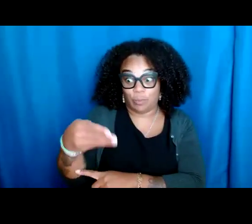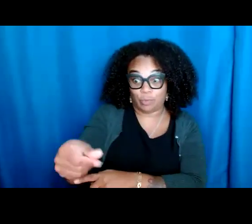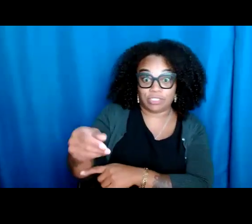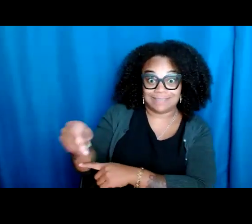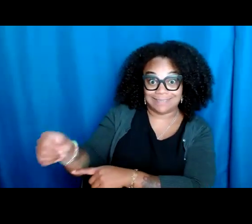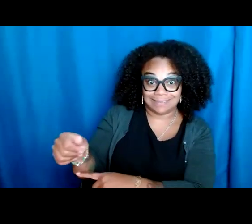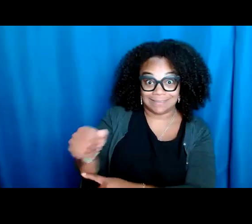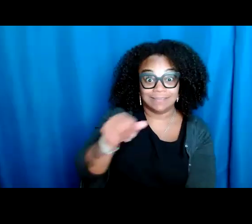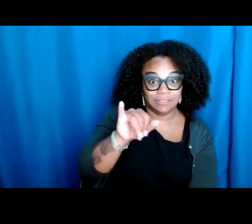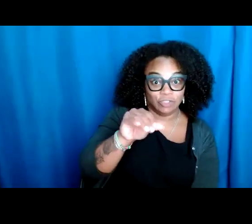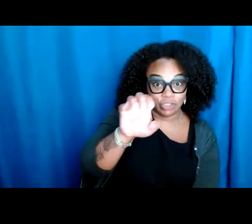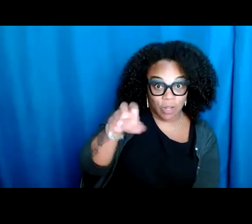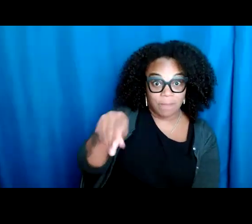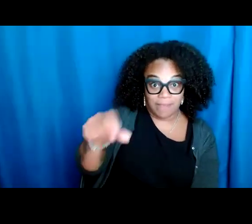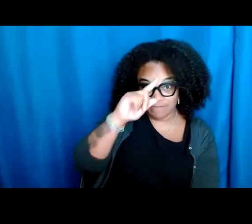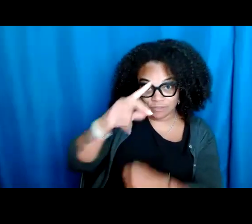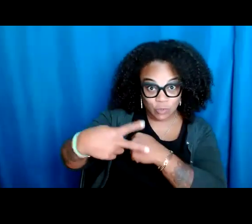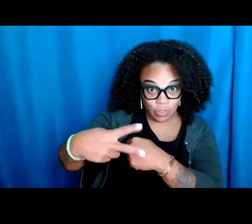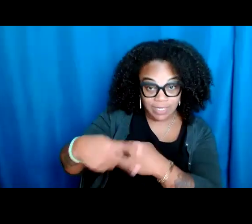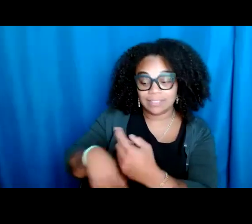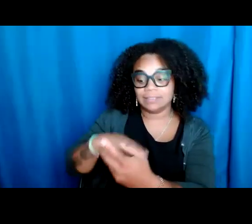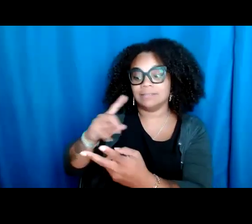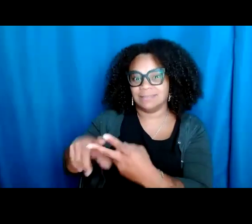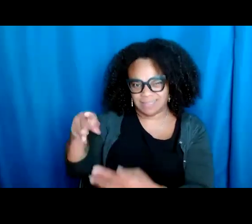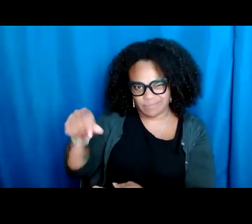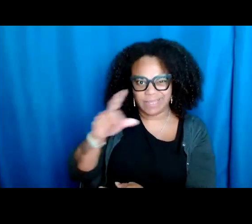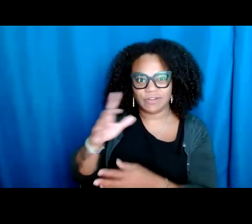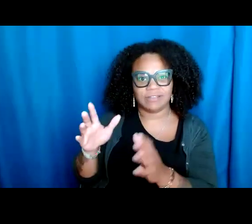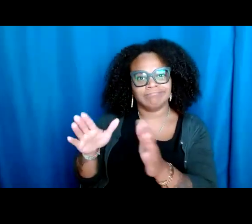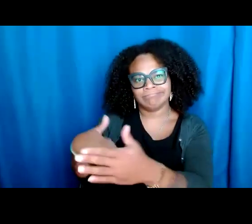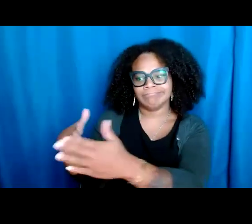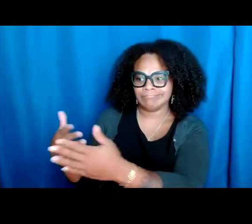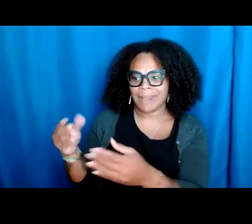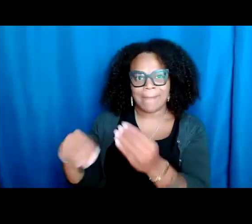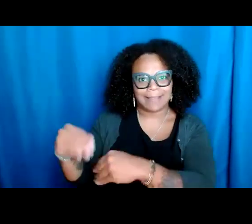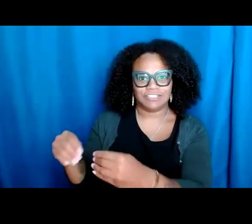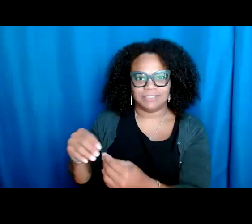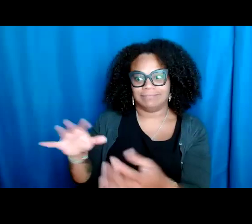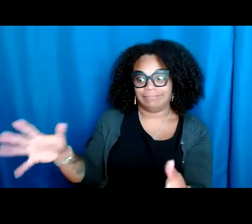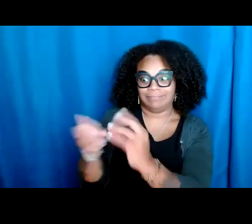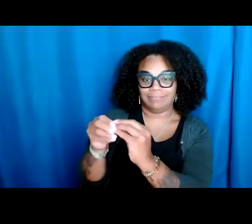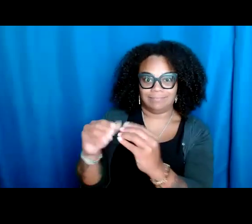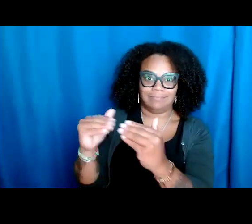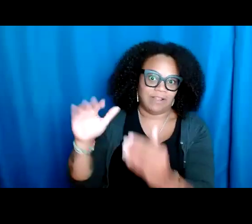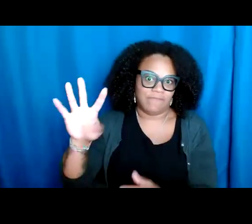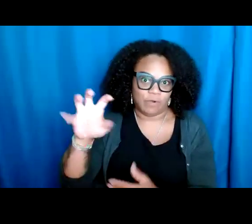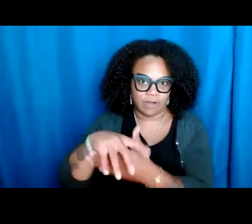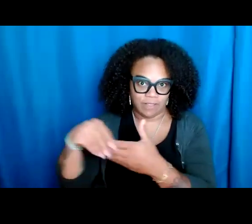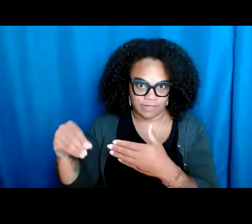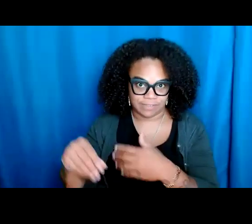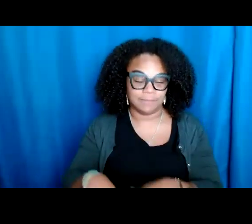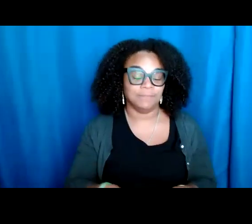He paid for the storage and he paid for the packaging. That cost him $400. Then after that